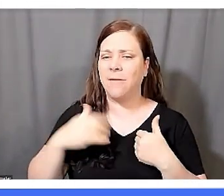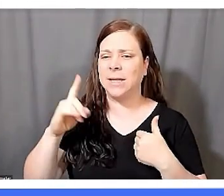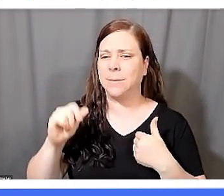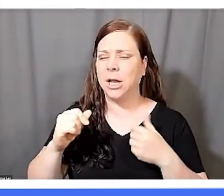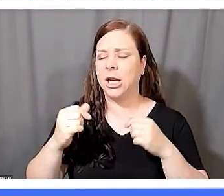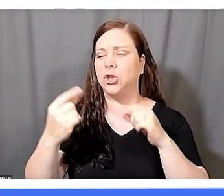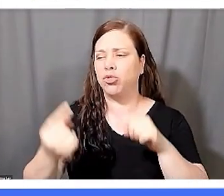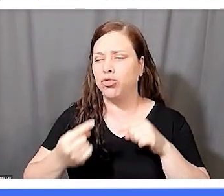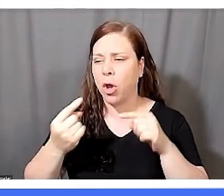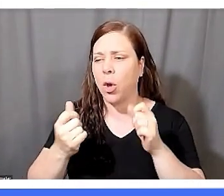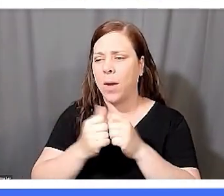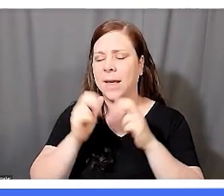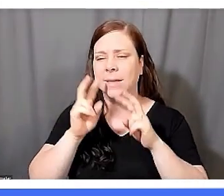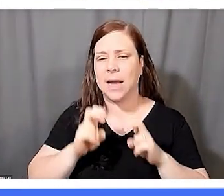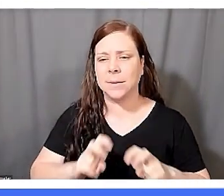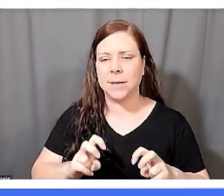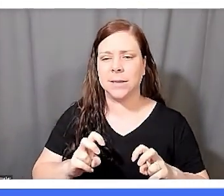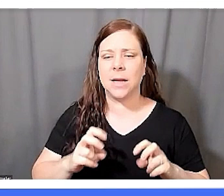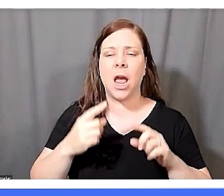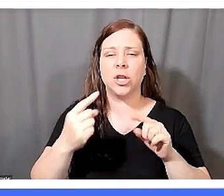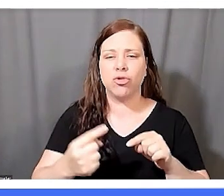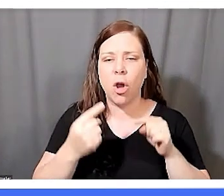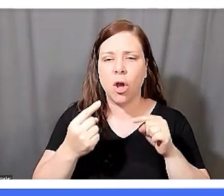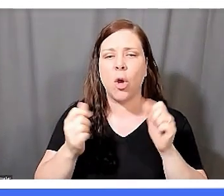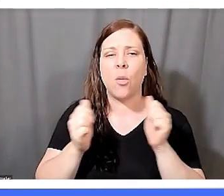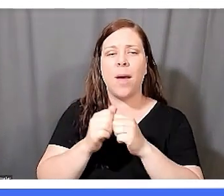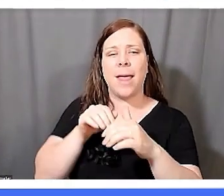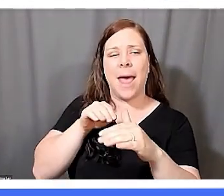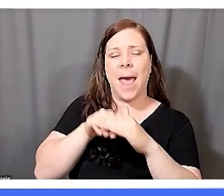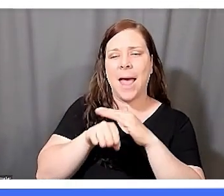and struggle with getting access to being